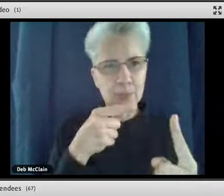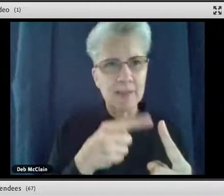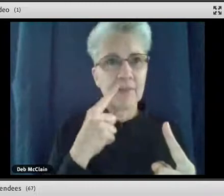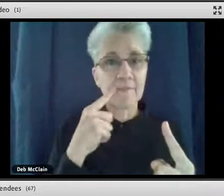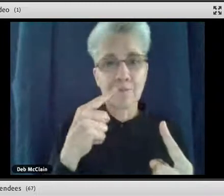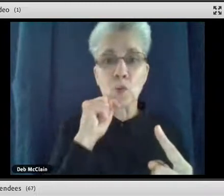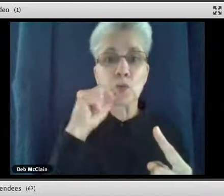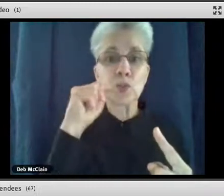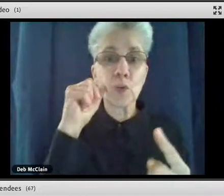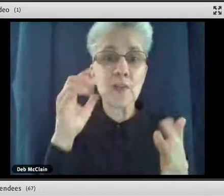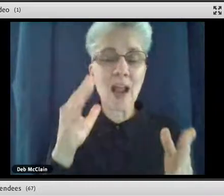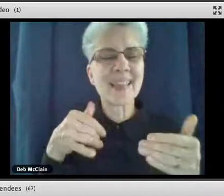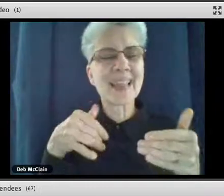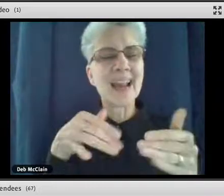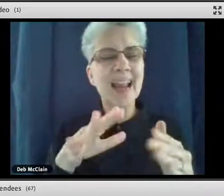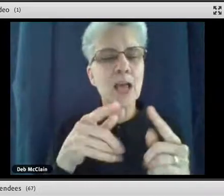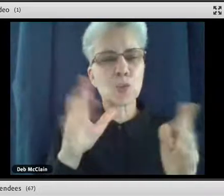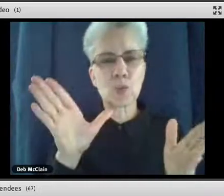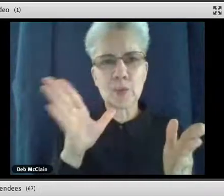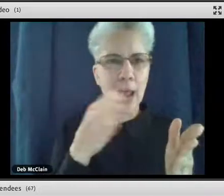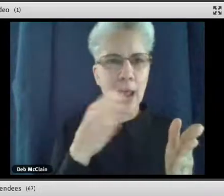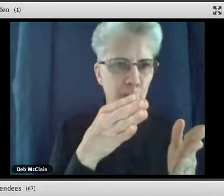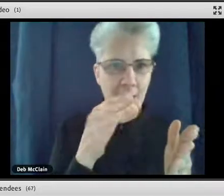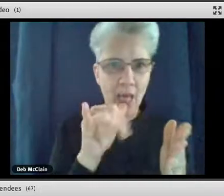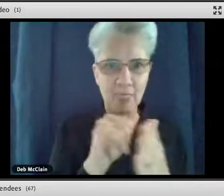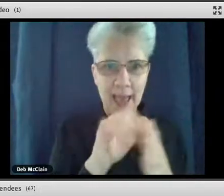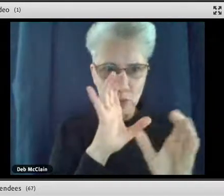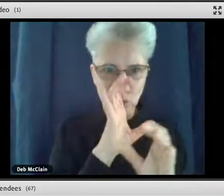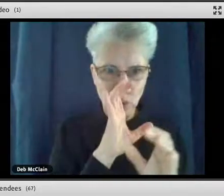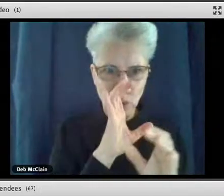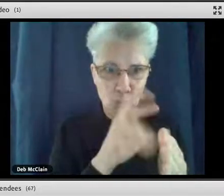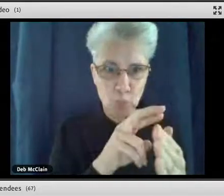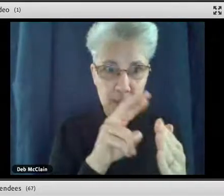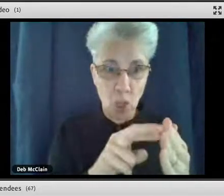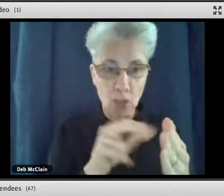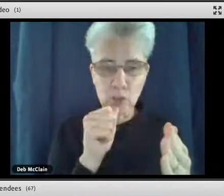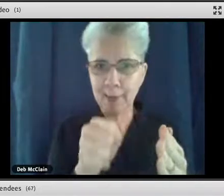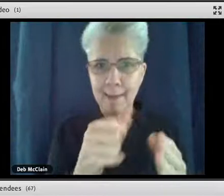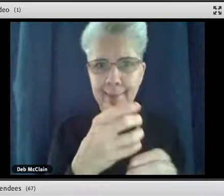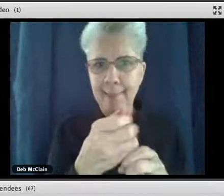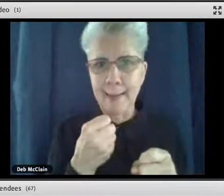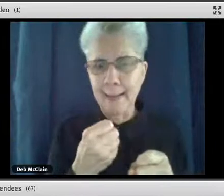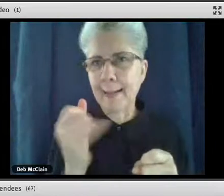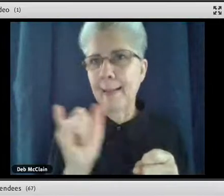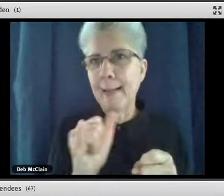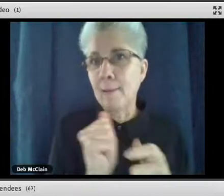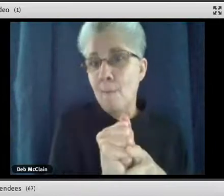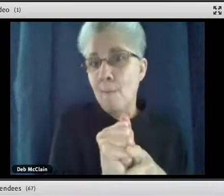that's for juveniles, that's specifically for juveniles. This at least allows you to narrow down the search results